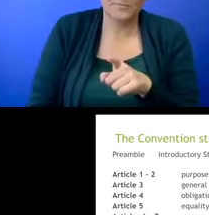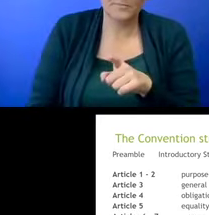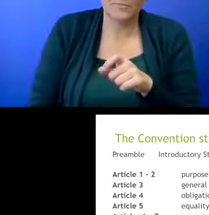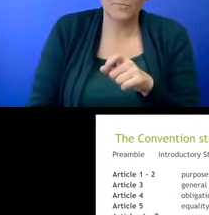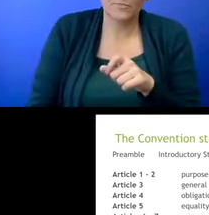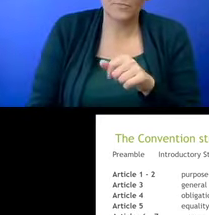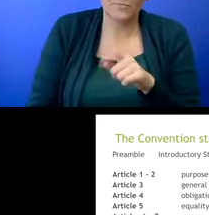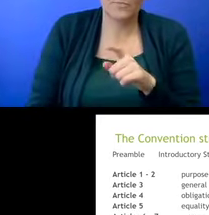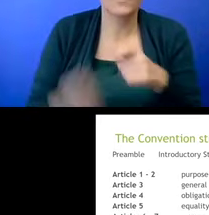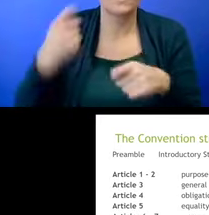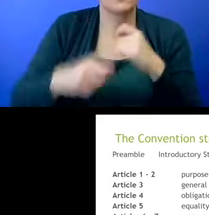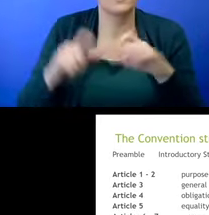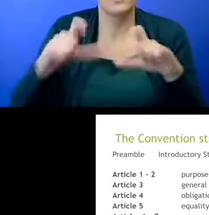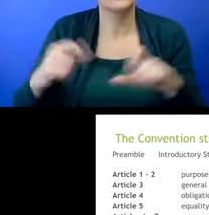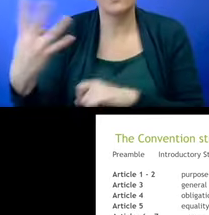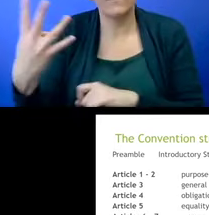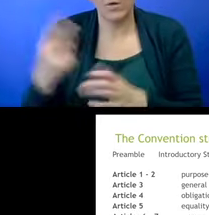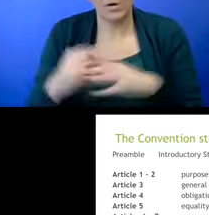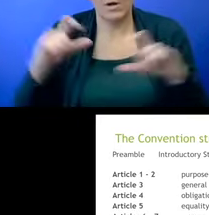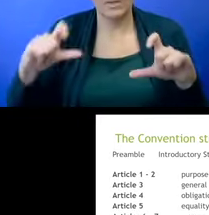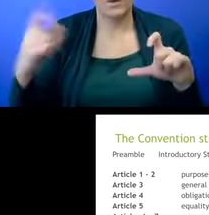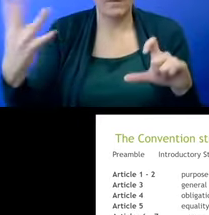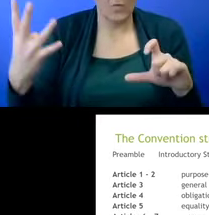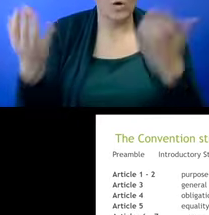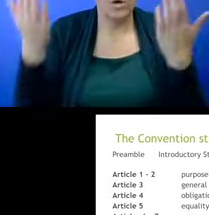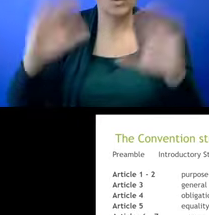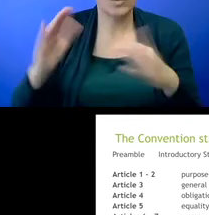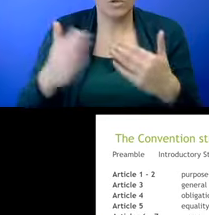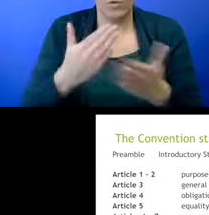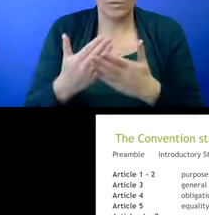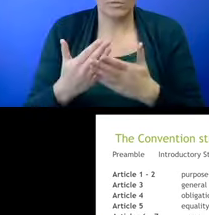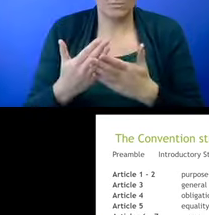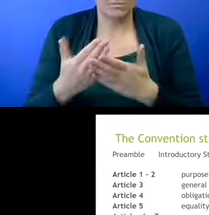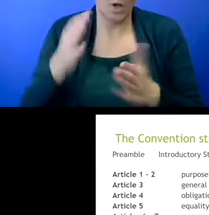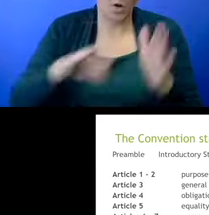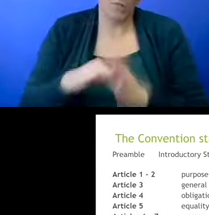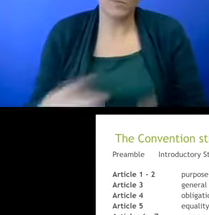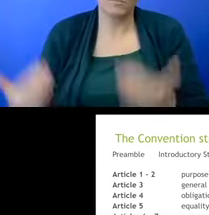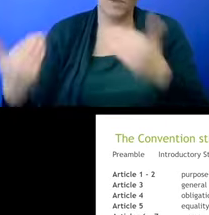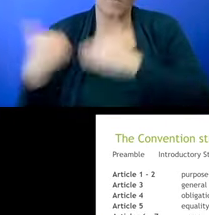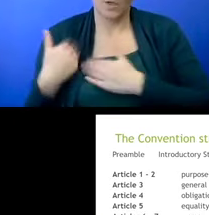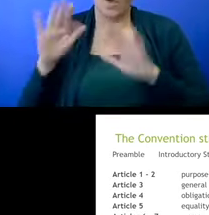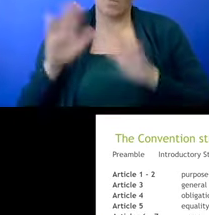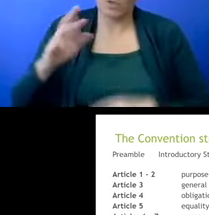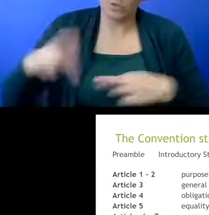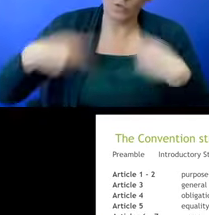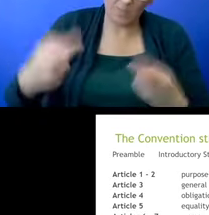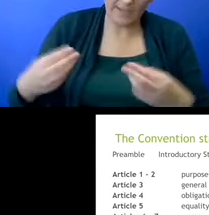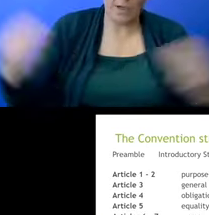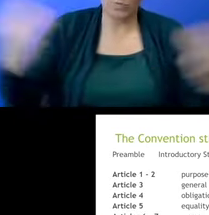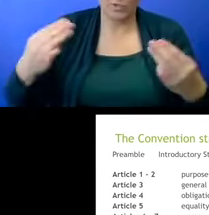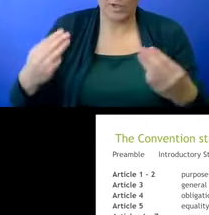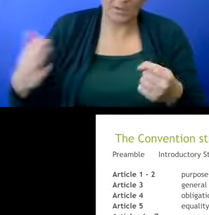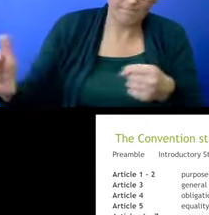Moving on to Article 4: it outlines the obligations of governments in respecting, protecting and fulfilling rights enshrined in the Convention.